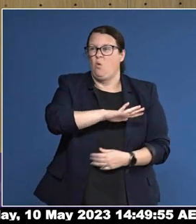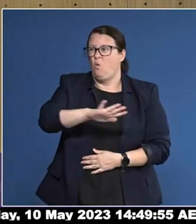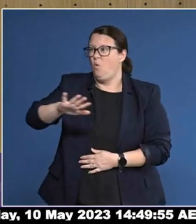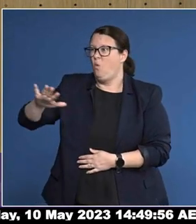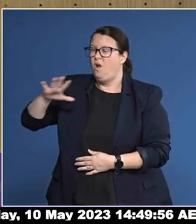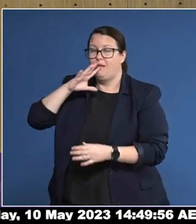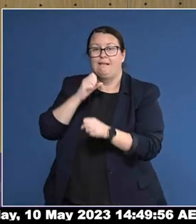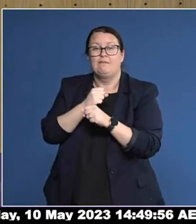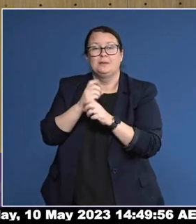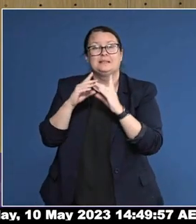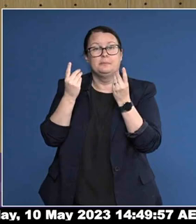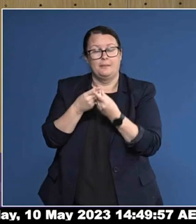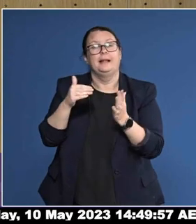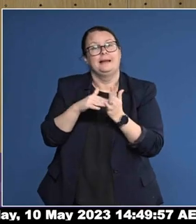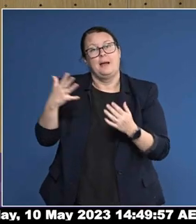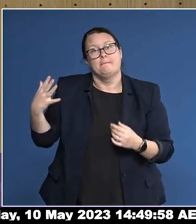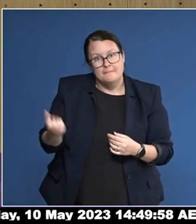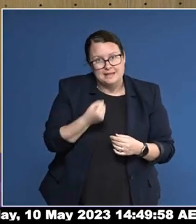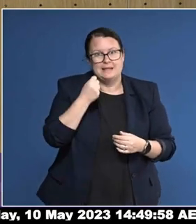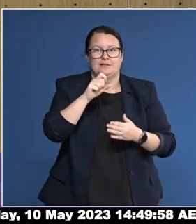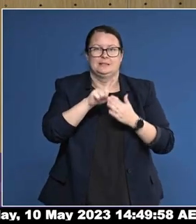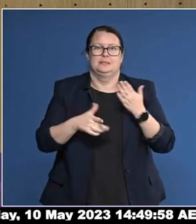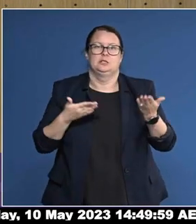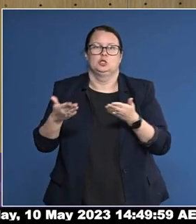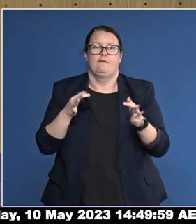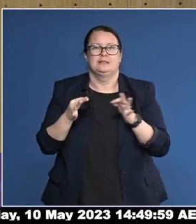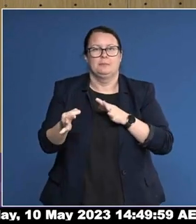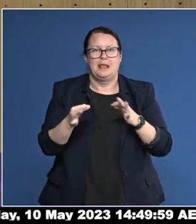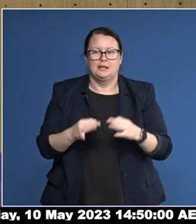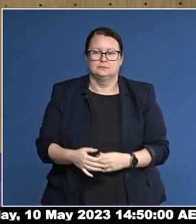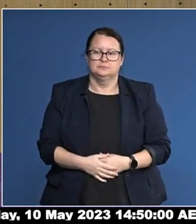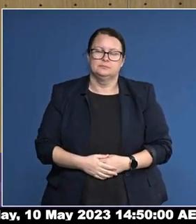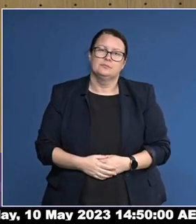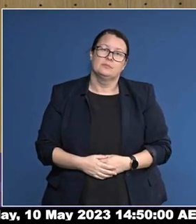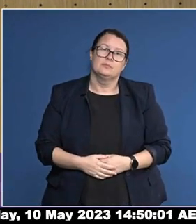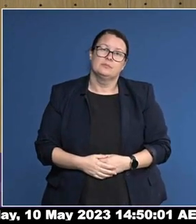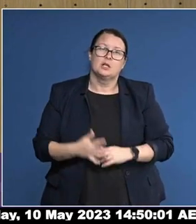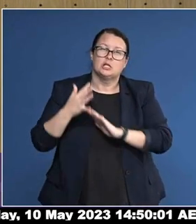Plan, so the actions across government that implement, effectively, our State plan and